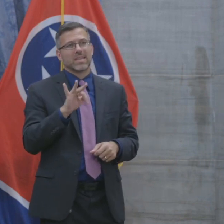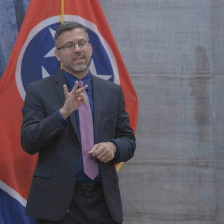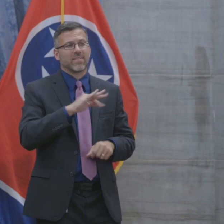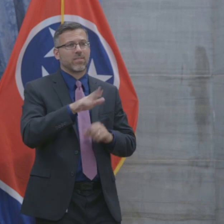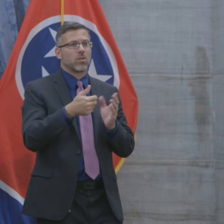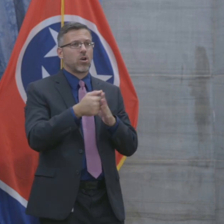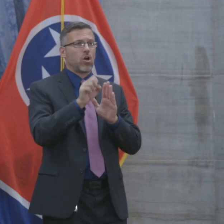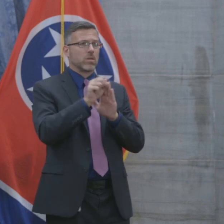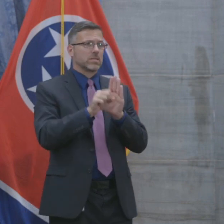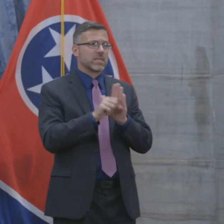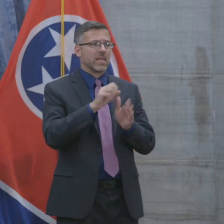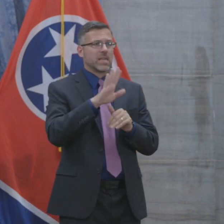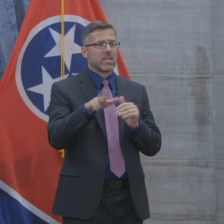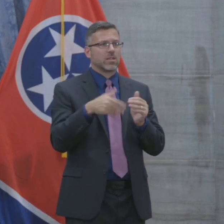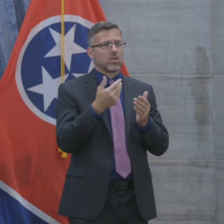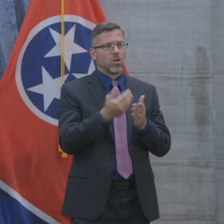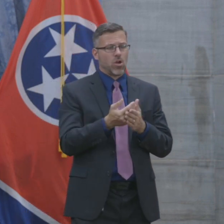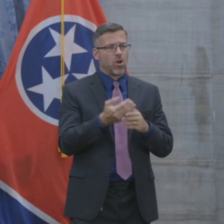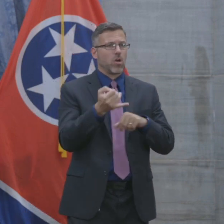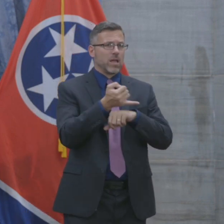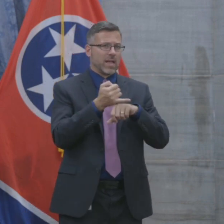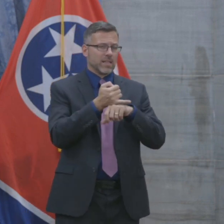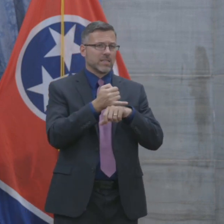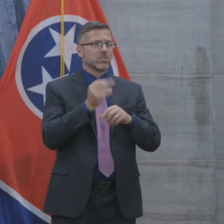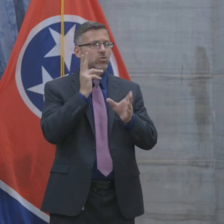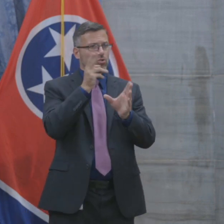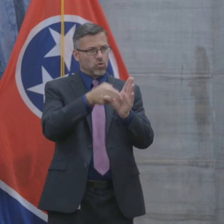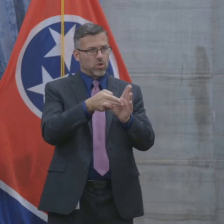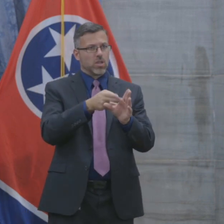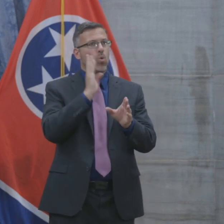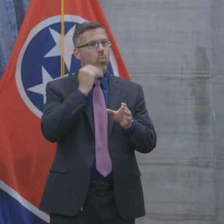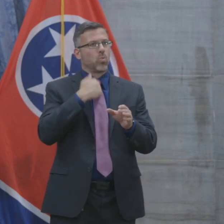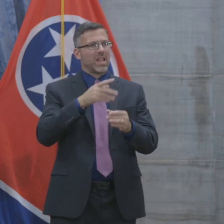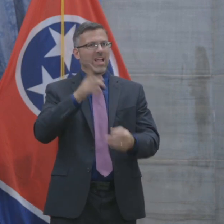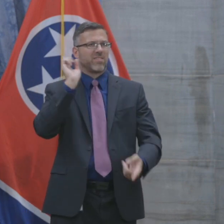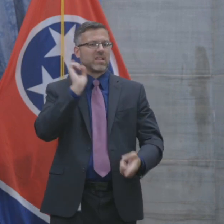And you had a warning there about there's only so much